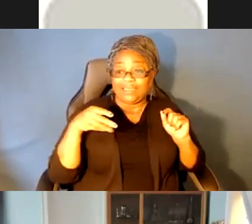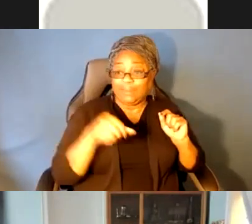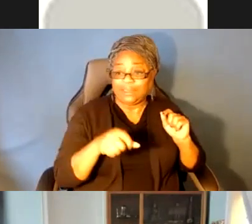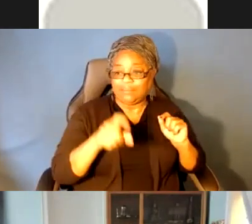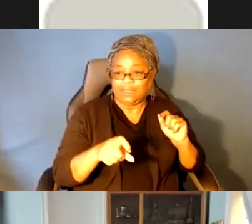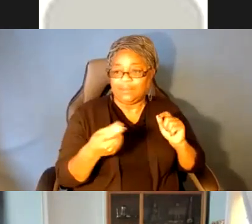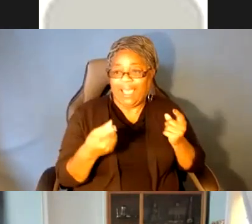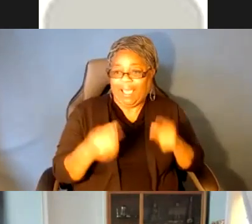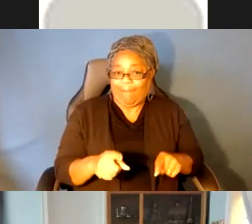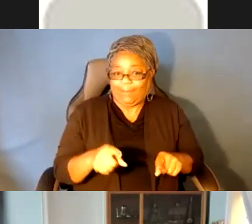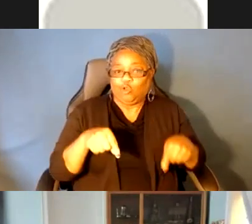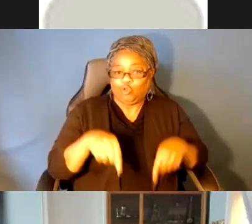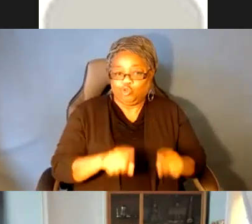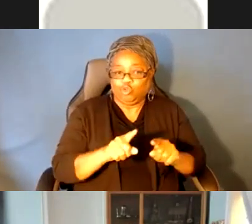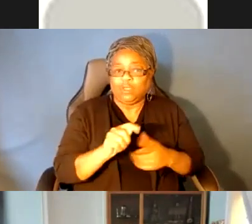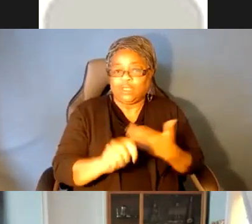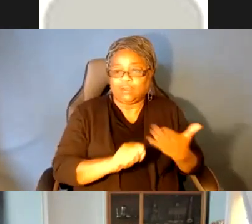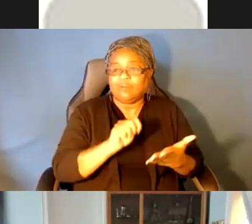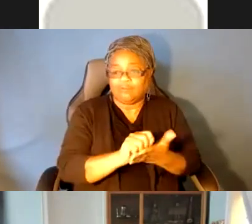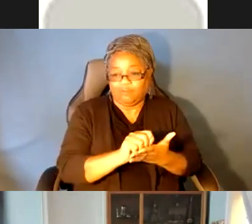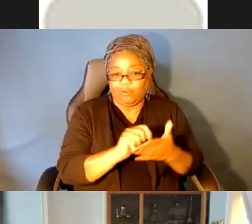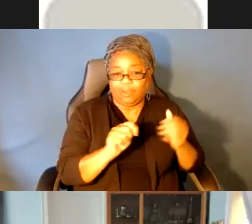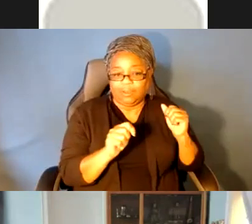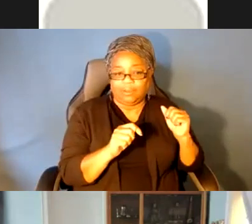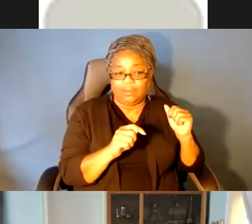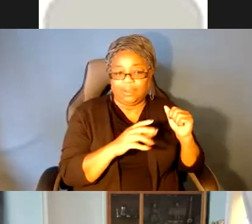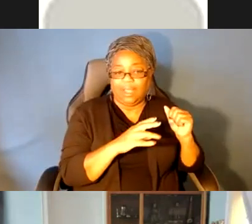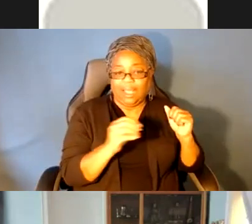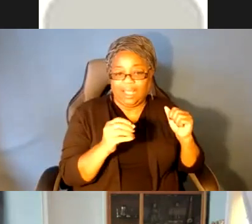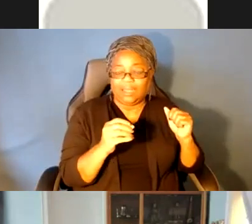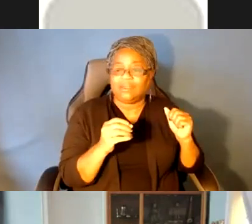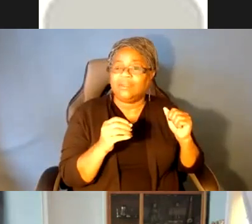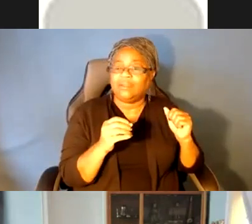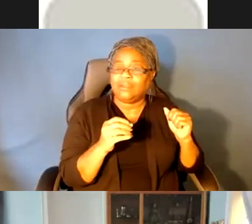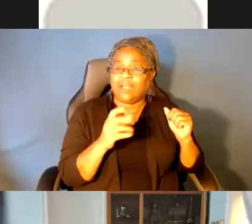for each grant round. An incurred expense are those that are confirmed debts